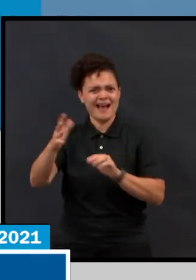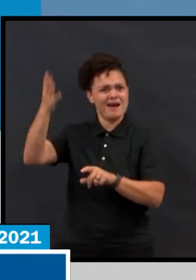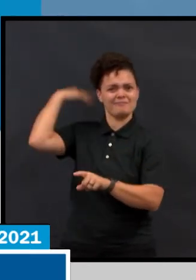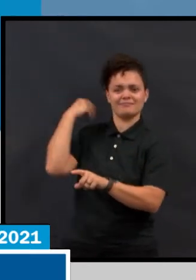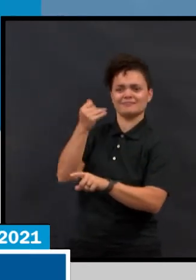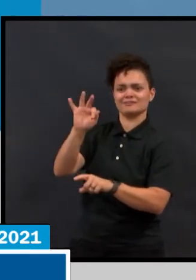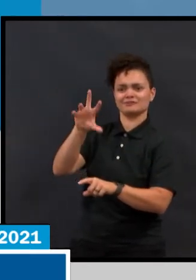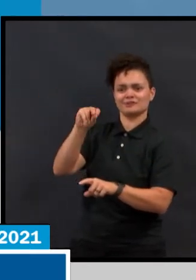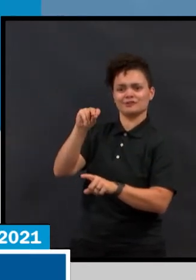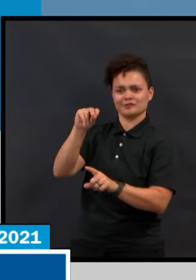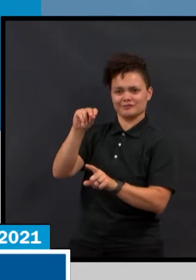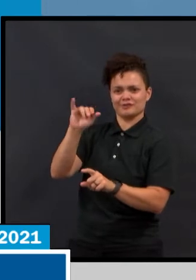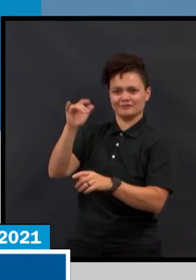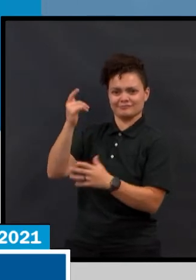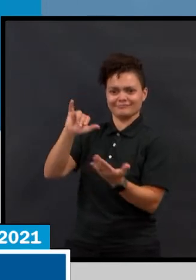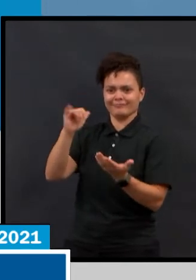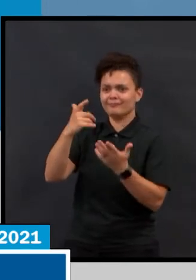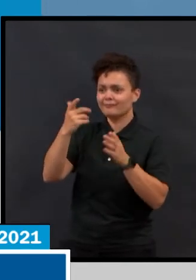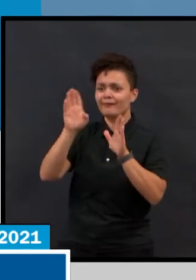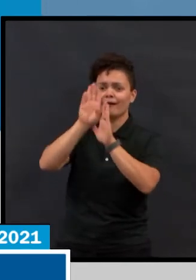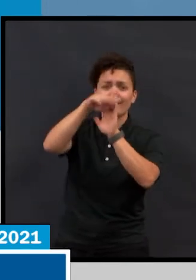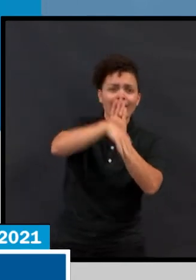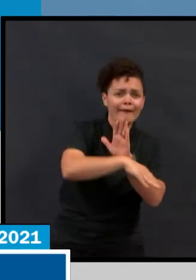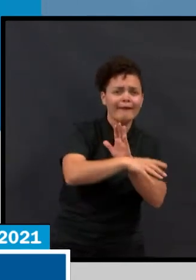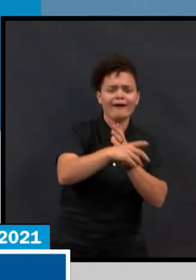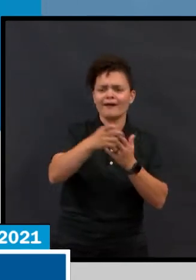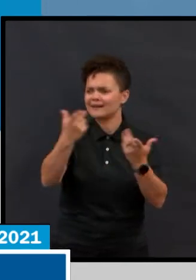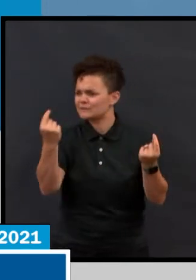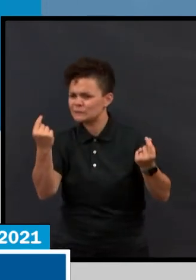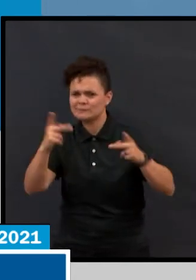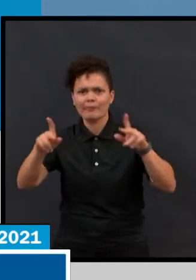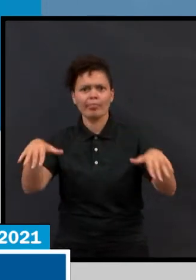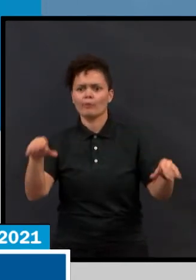the great deal the new deal as part of the great recession or depression that occurred at that time